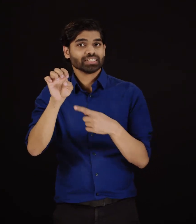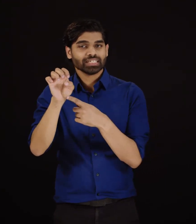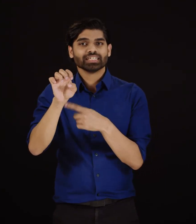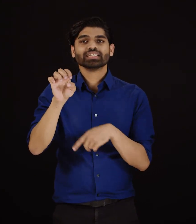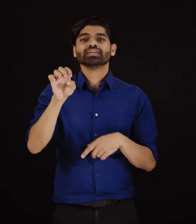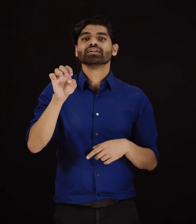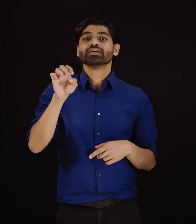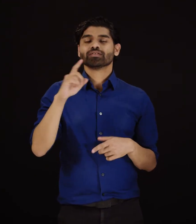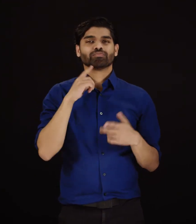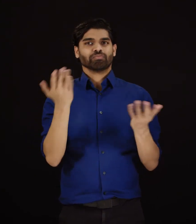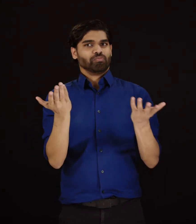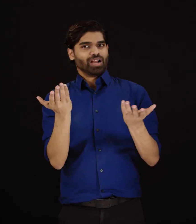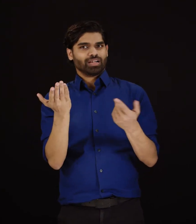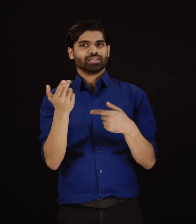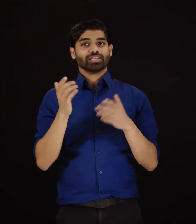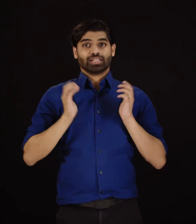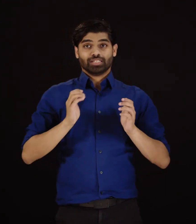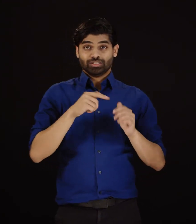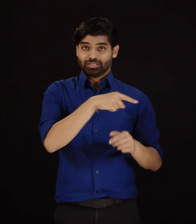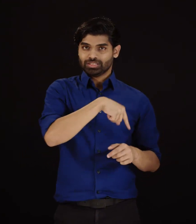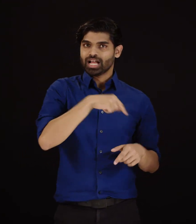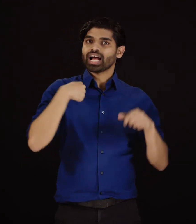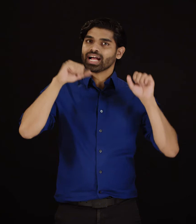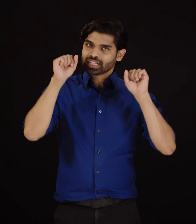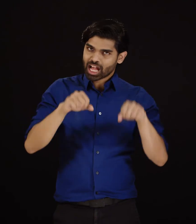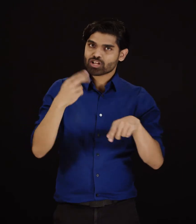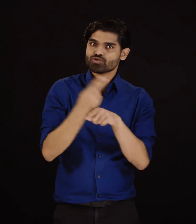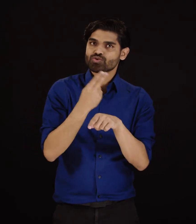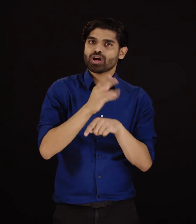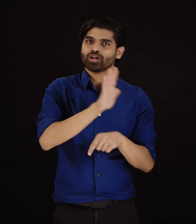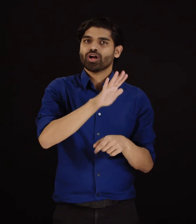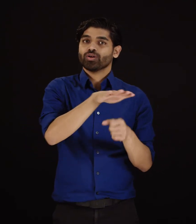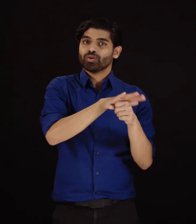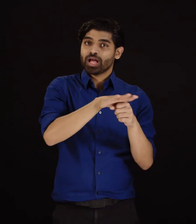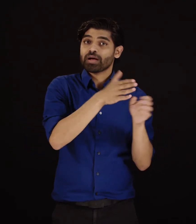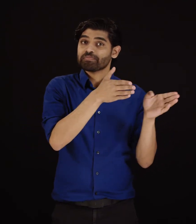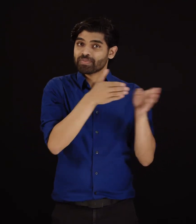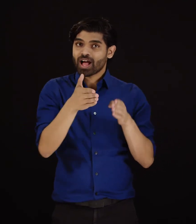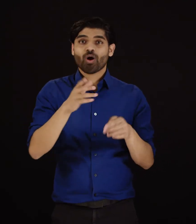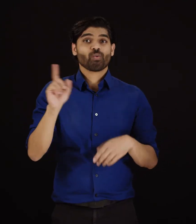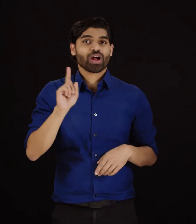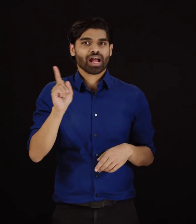In other cases, a customer may be billed Roaming Fees or Charges for voice-calls,